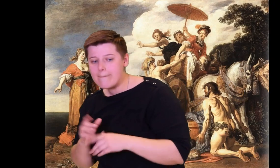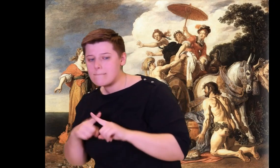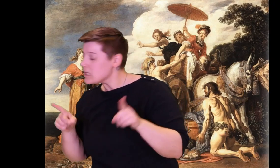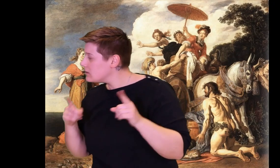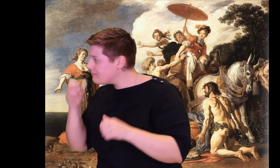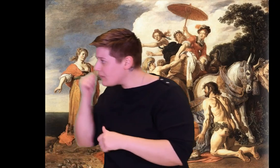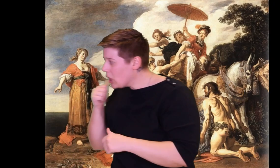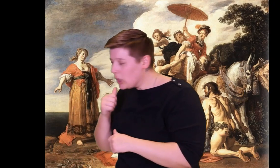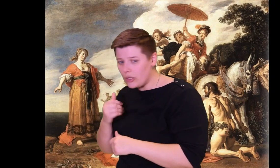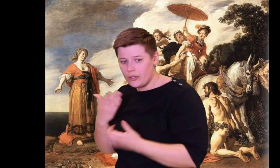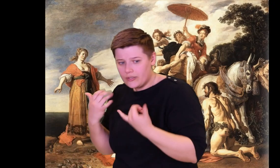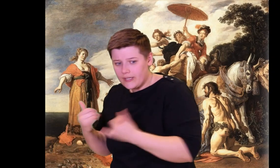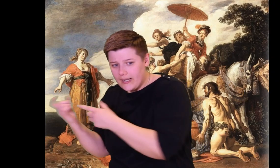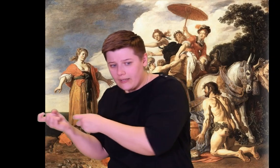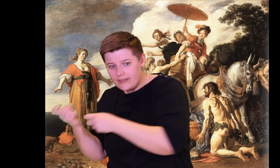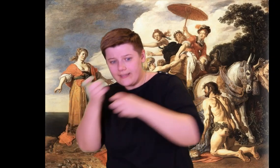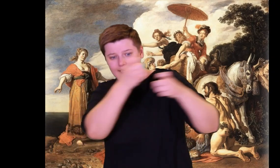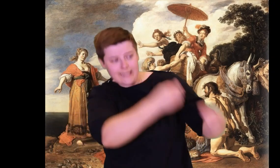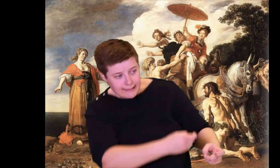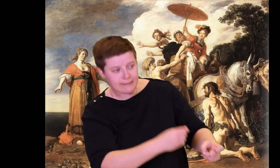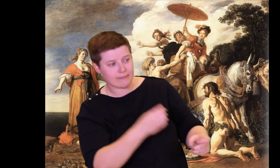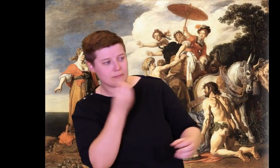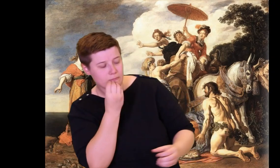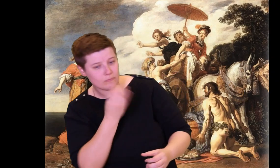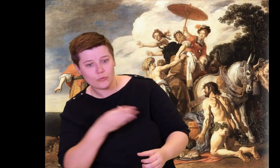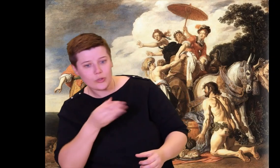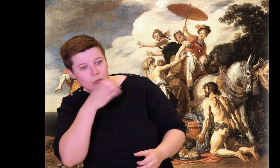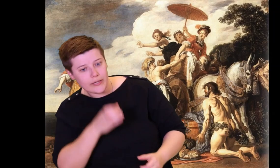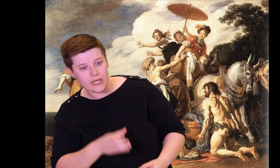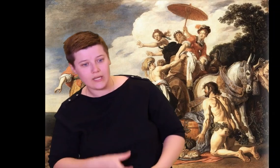But, girls, now give the stranger food and drink!”